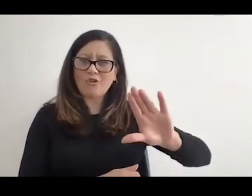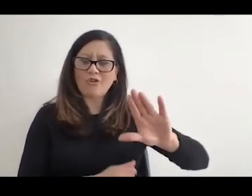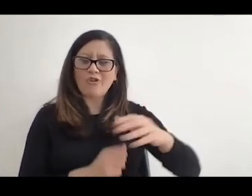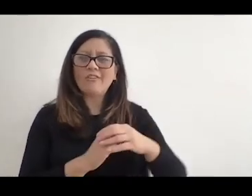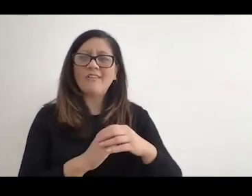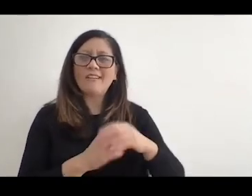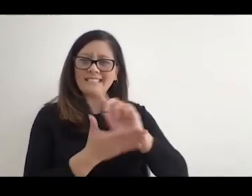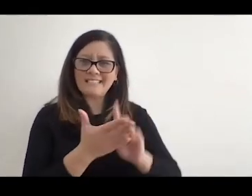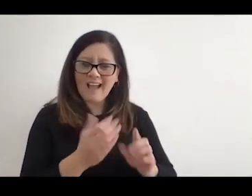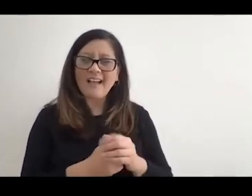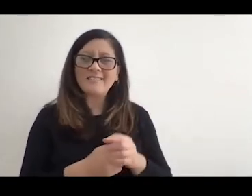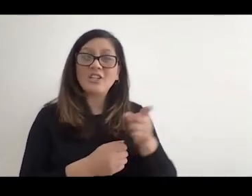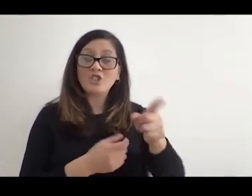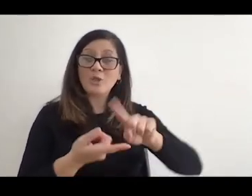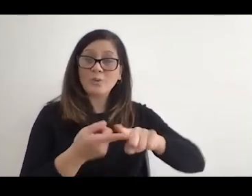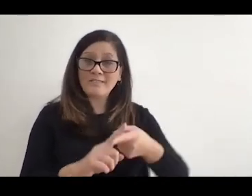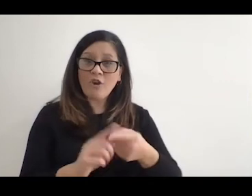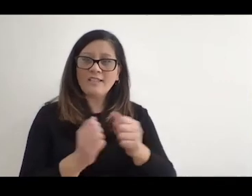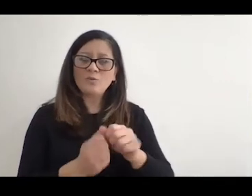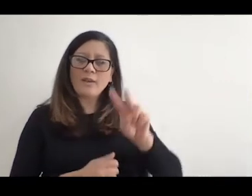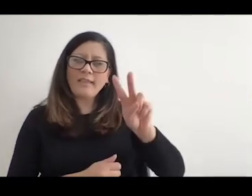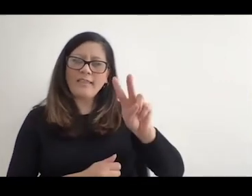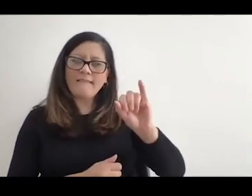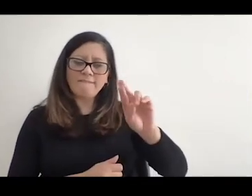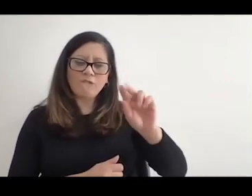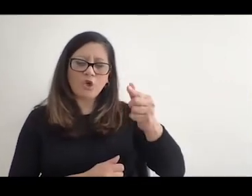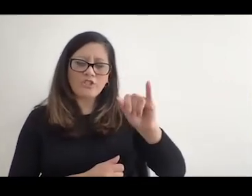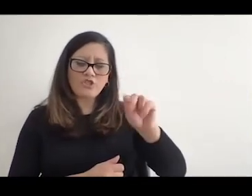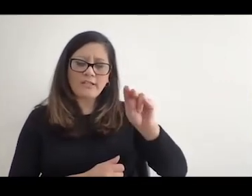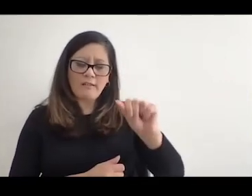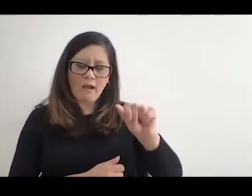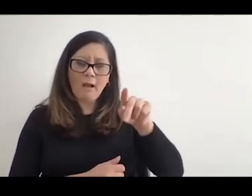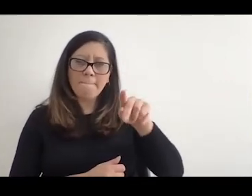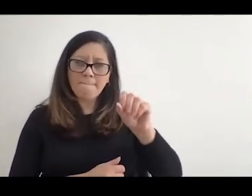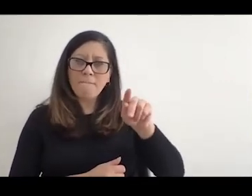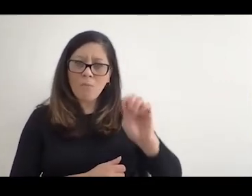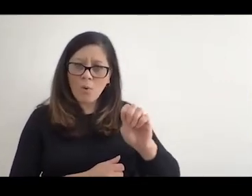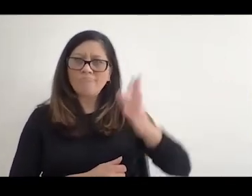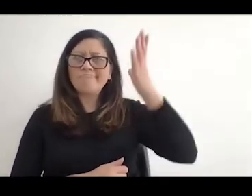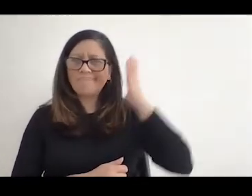who had one time, had been the fashion editor for the New York Times.